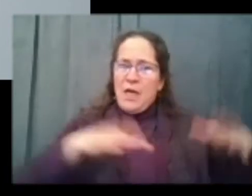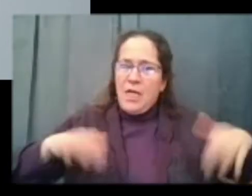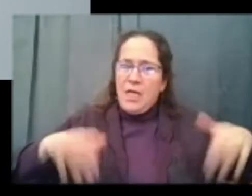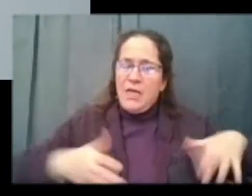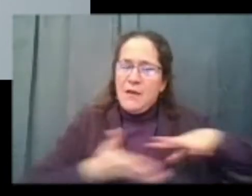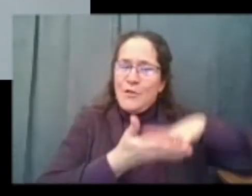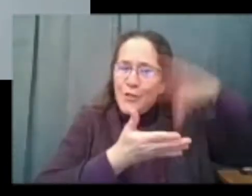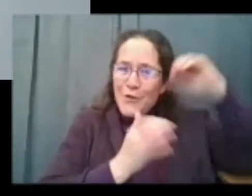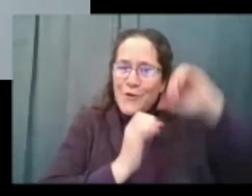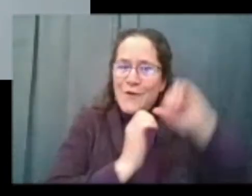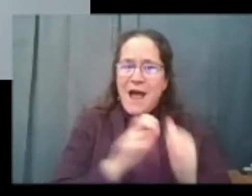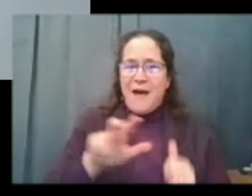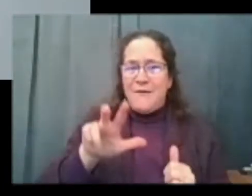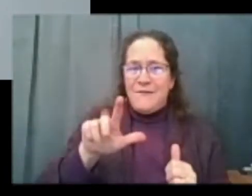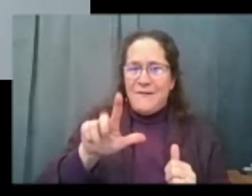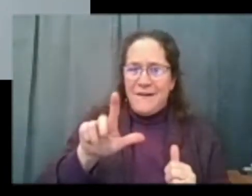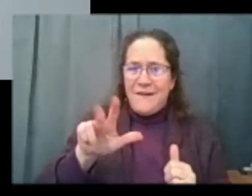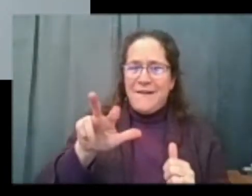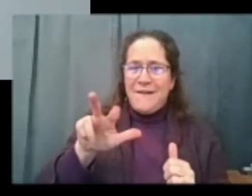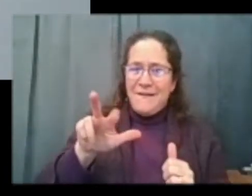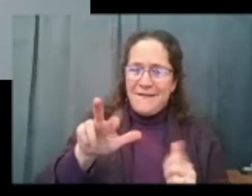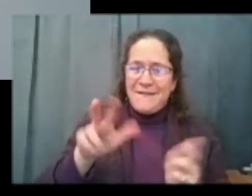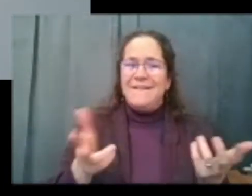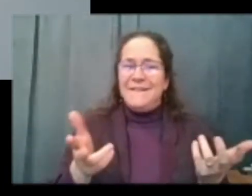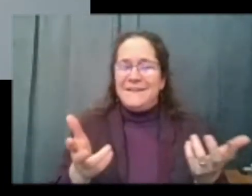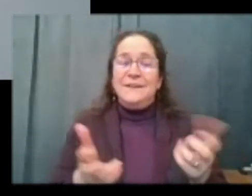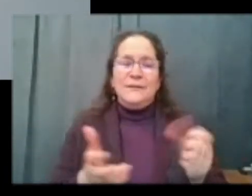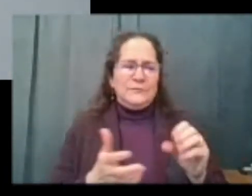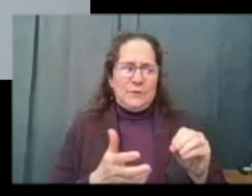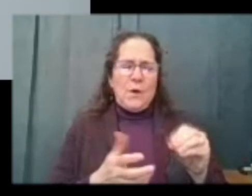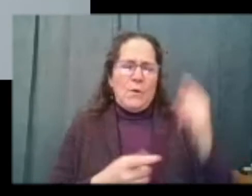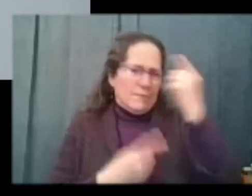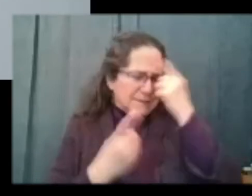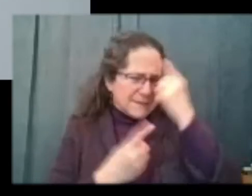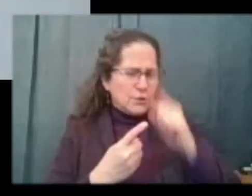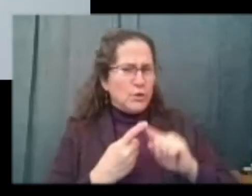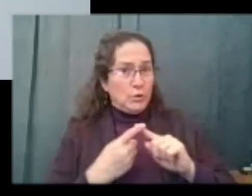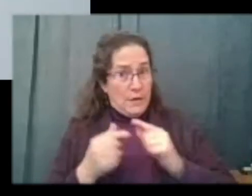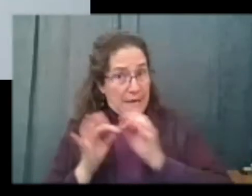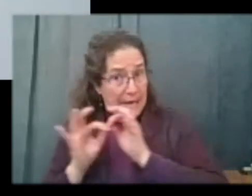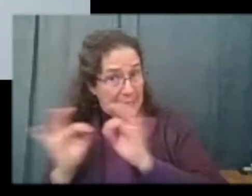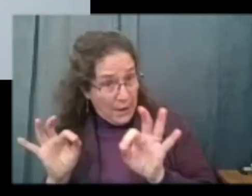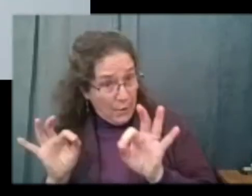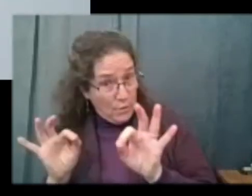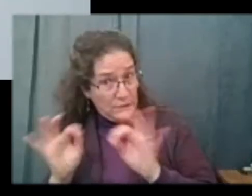So make sure you look at both. Is it a language issue, a technology issue or a skills issue.